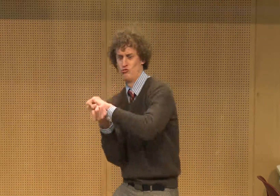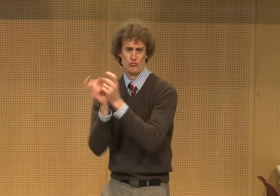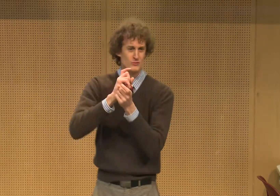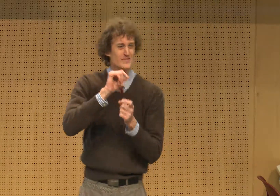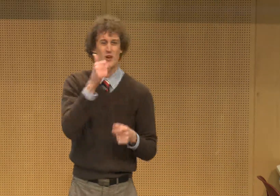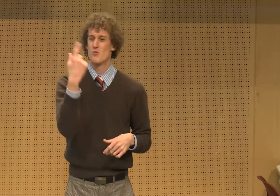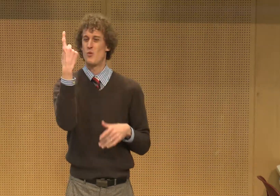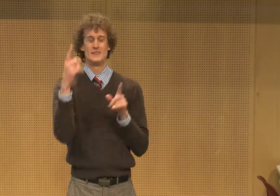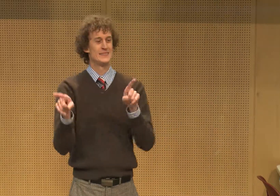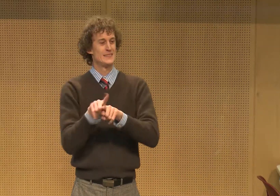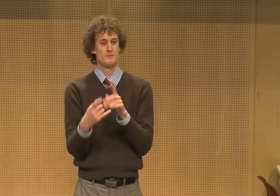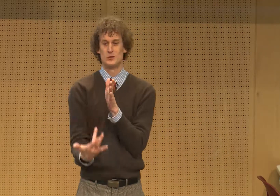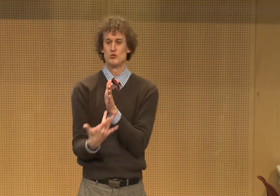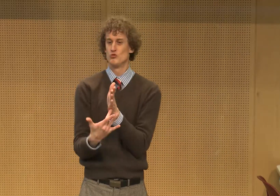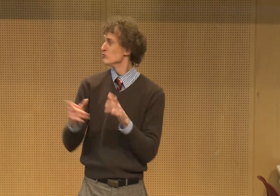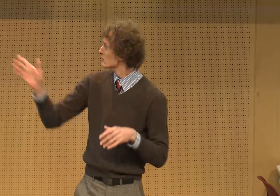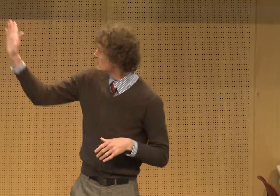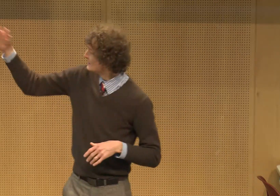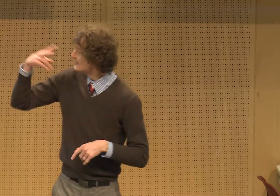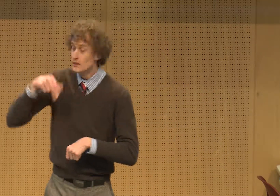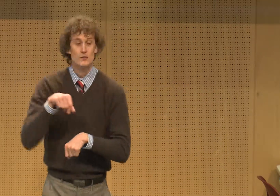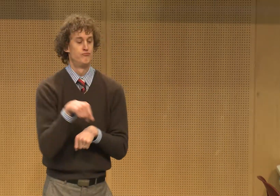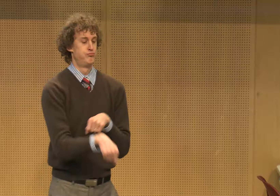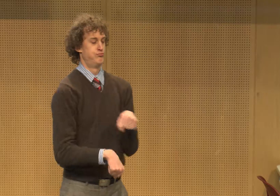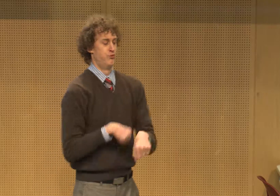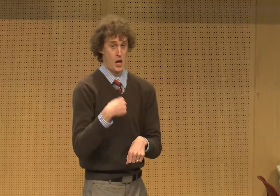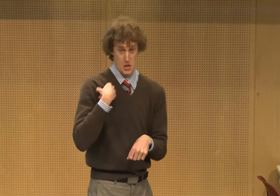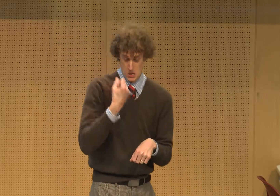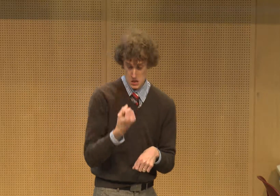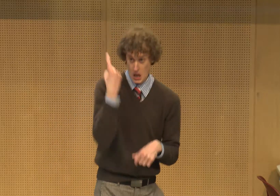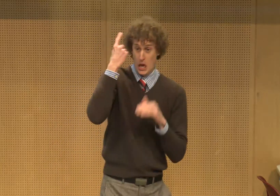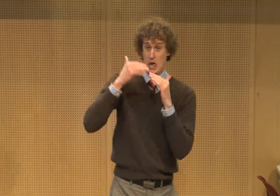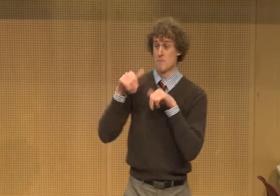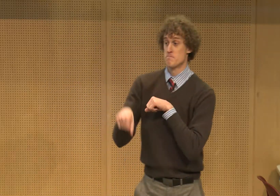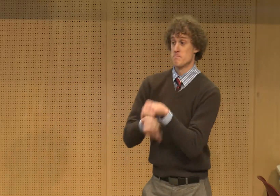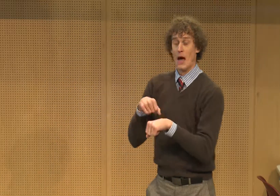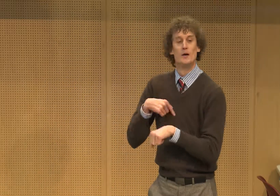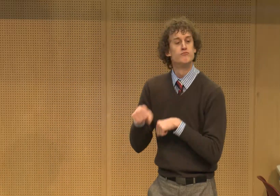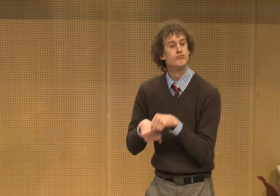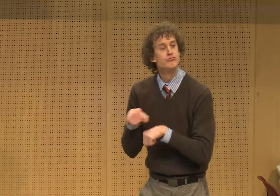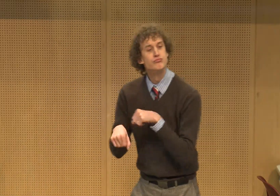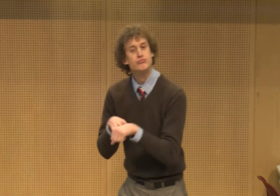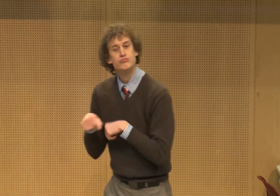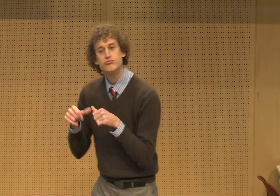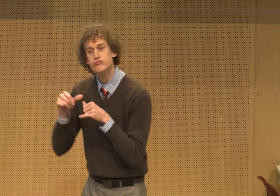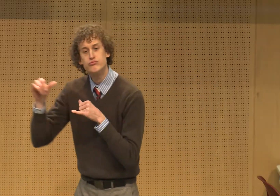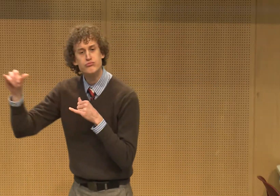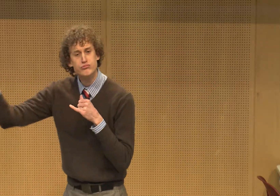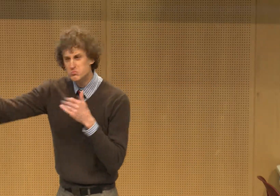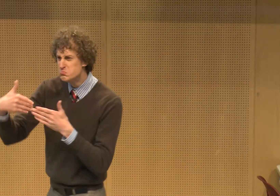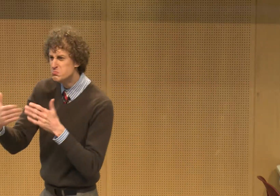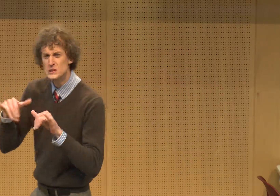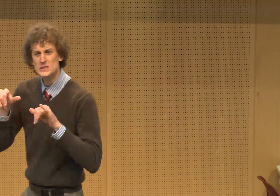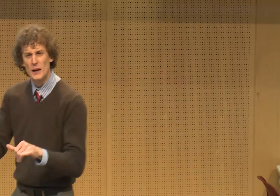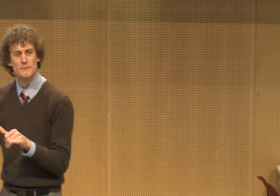And so it's like one step forward, two steps back, that kind of thing at times. But if you keep moving forward, it's like the guy on the bike in my picture here.